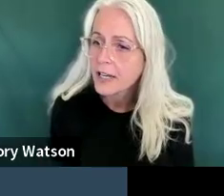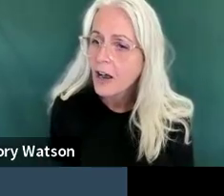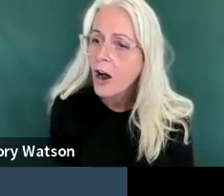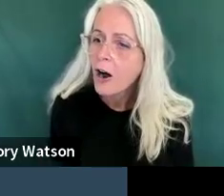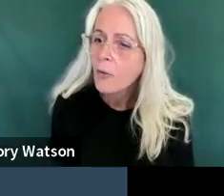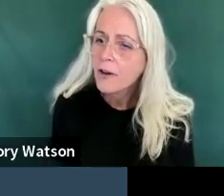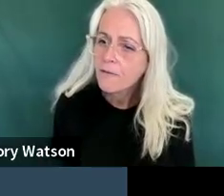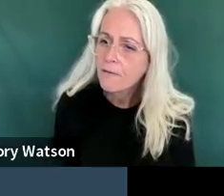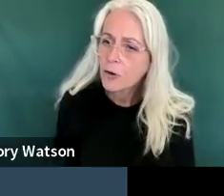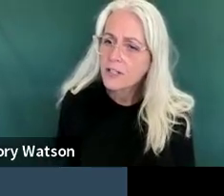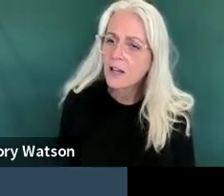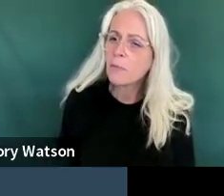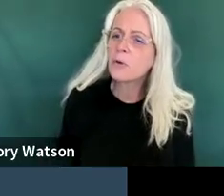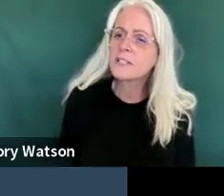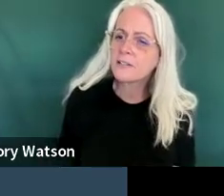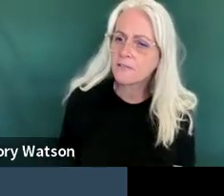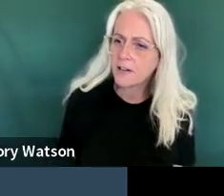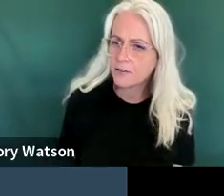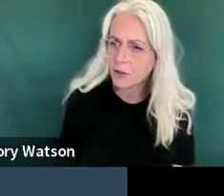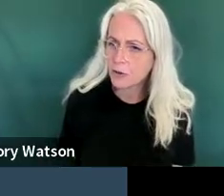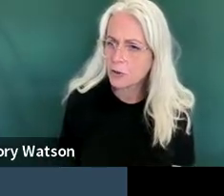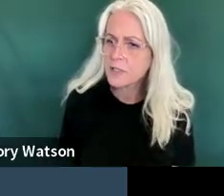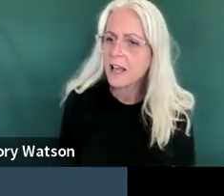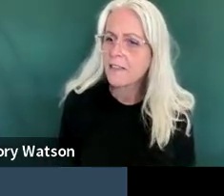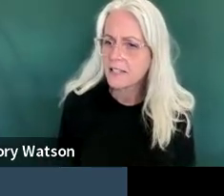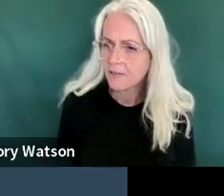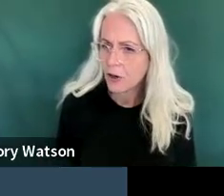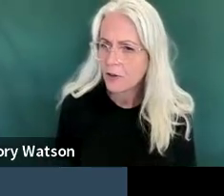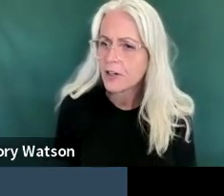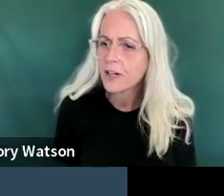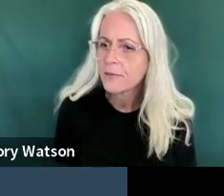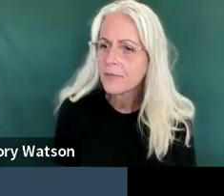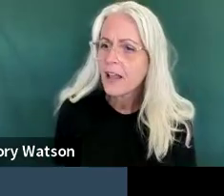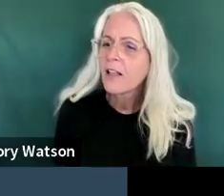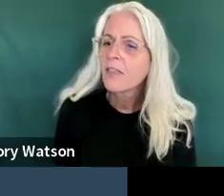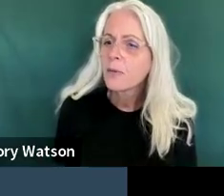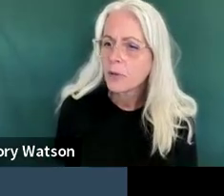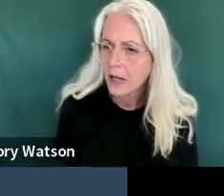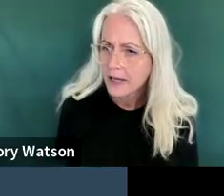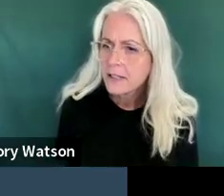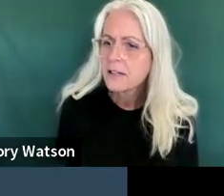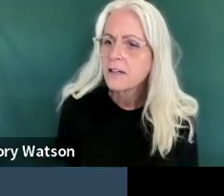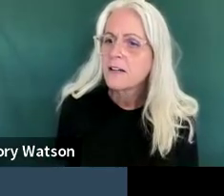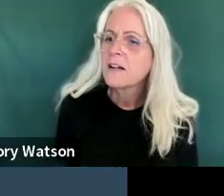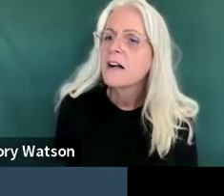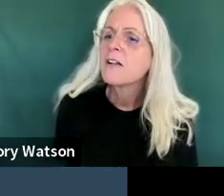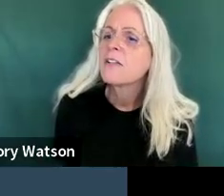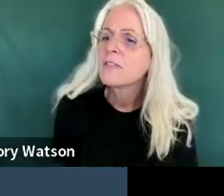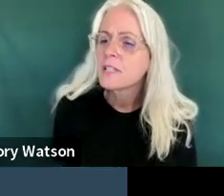community. We have focused mostly on 5 different groups, the deaf and hard of hearing, the blind,